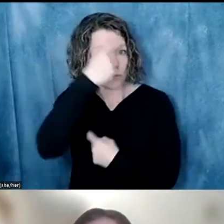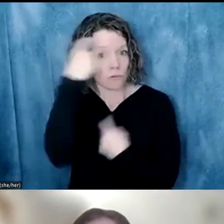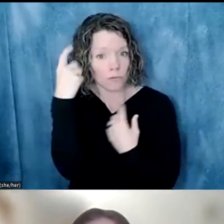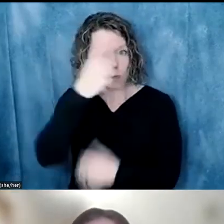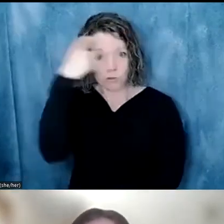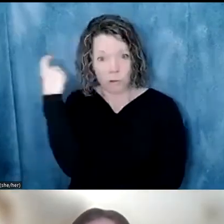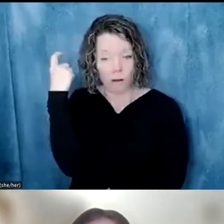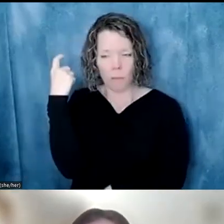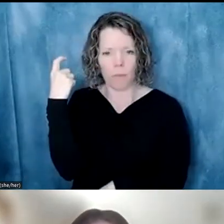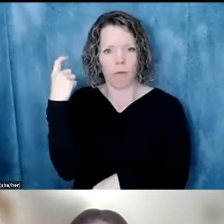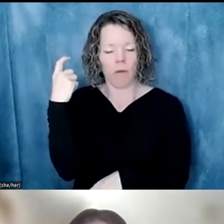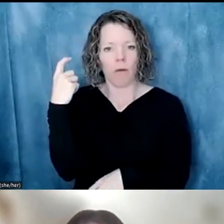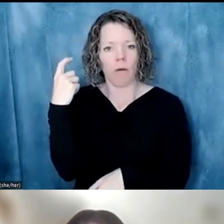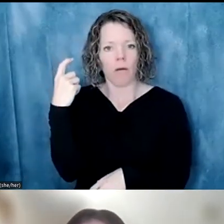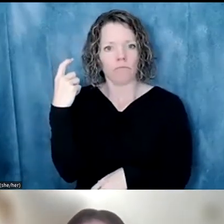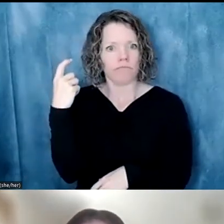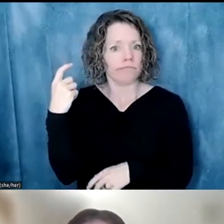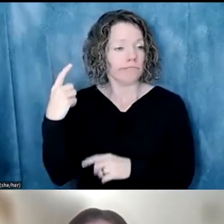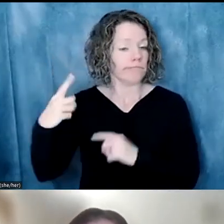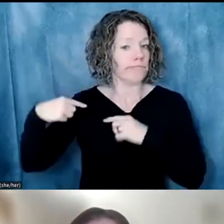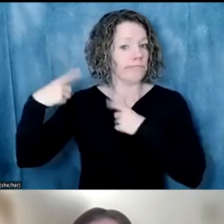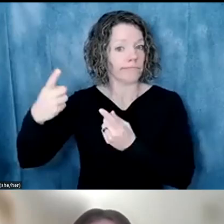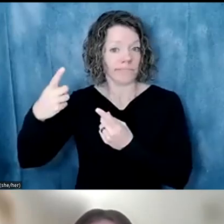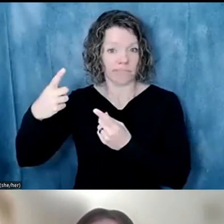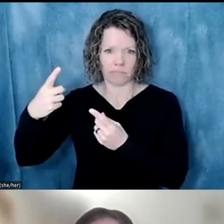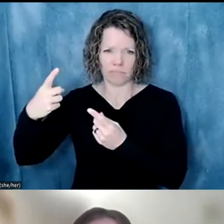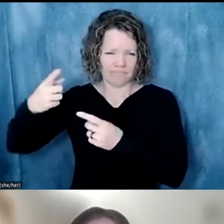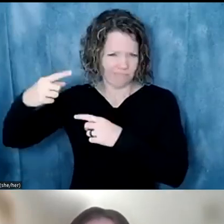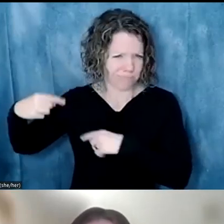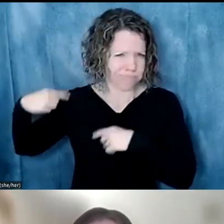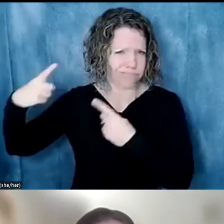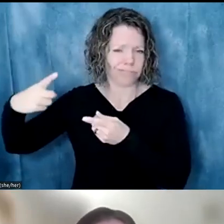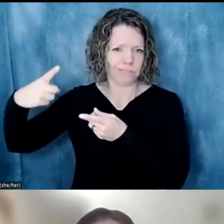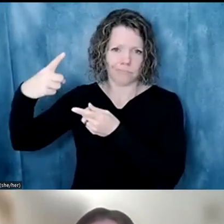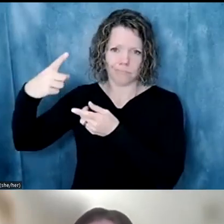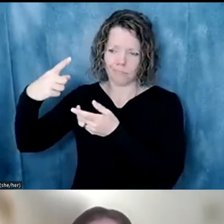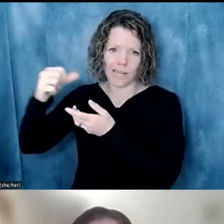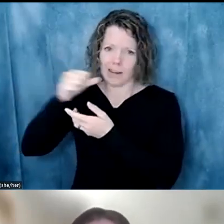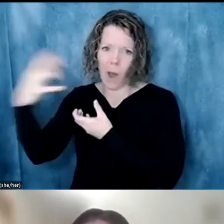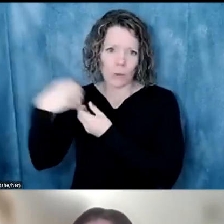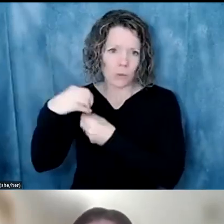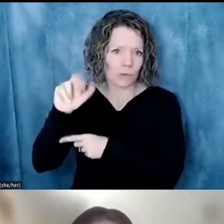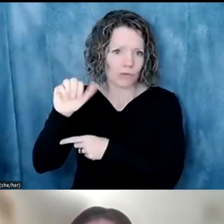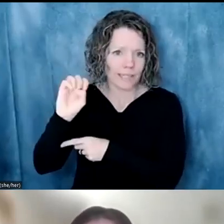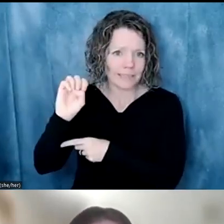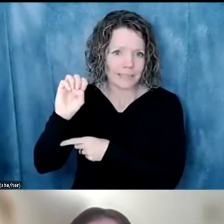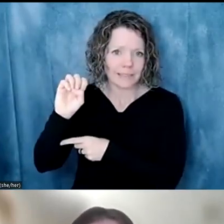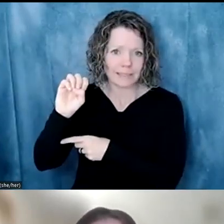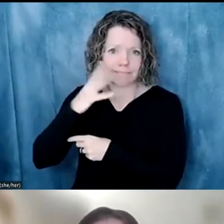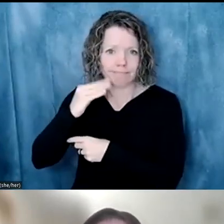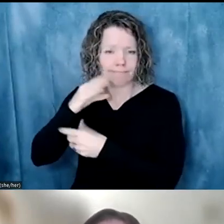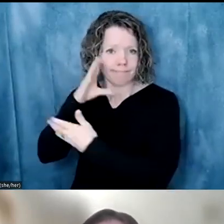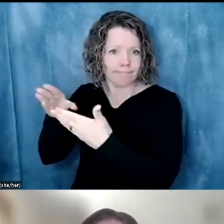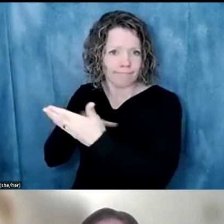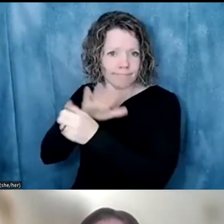has excluded issues like systemic discrimination on the basis of race, sex, and gender identity. I